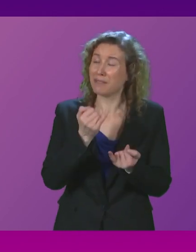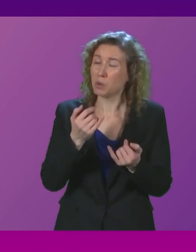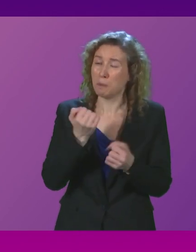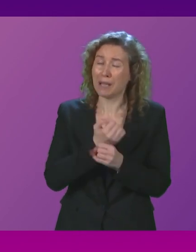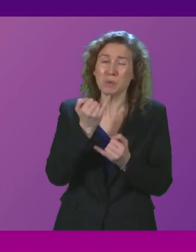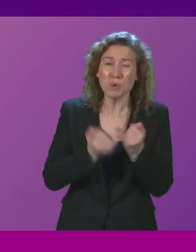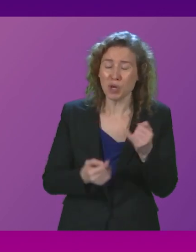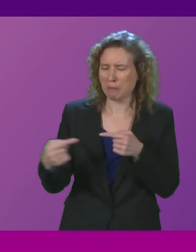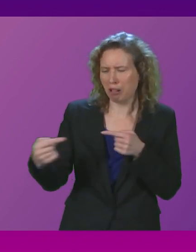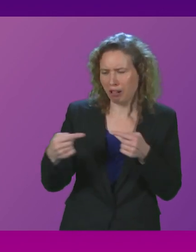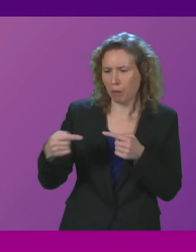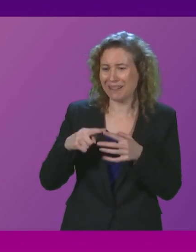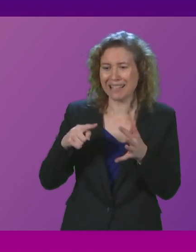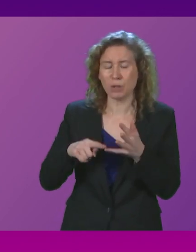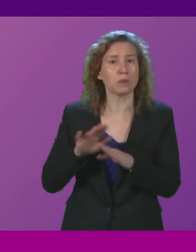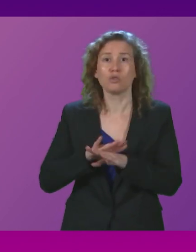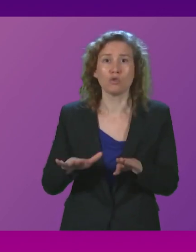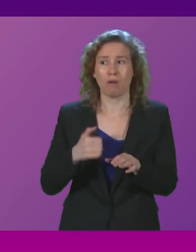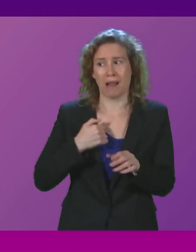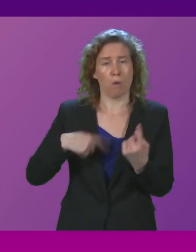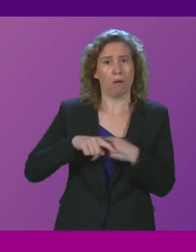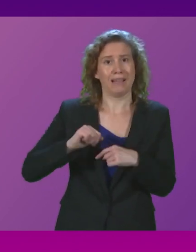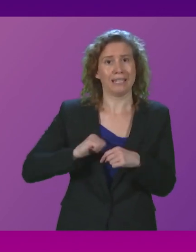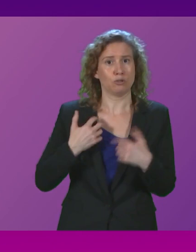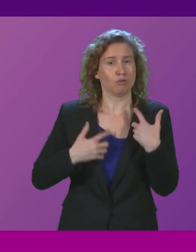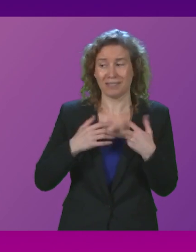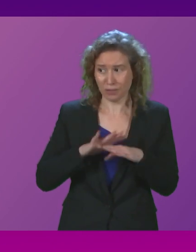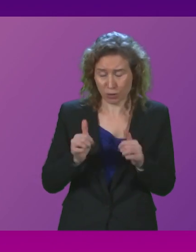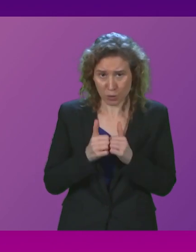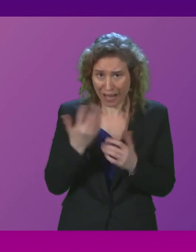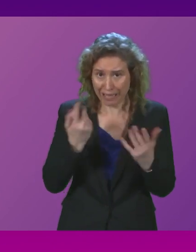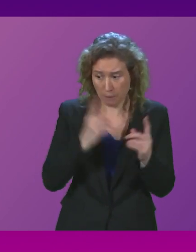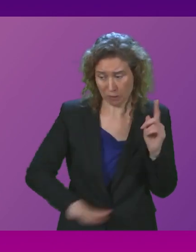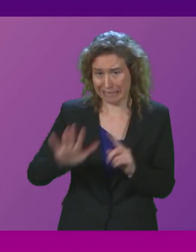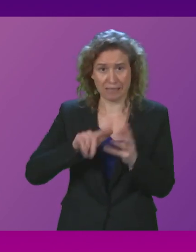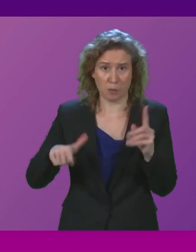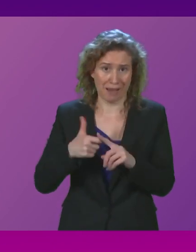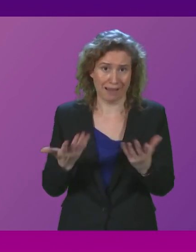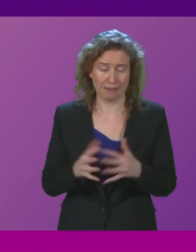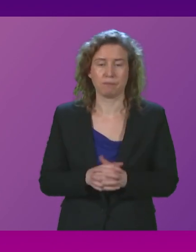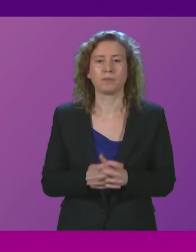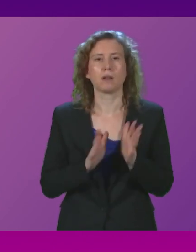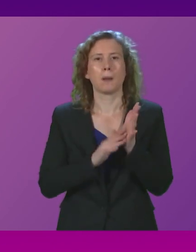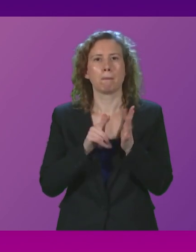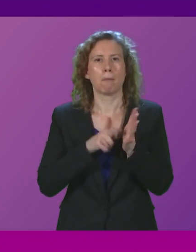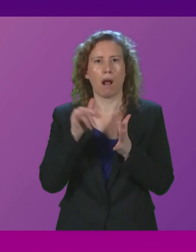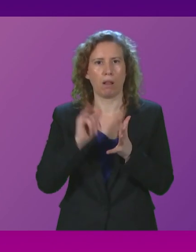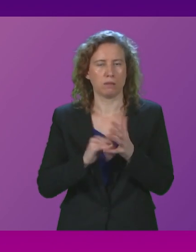the EU would certainly not be in the interests of Scotland or anybody in any other part of the United Kingdom.